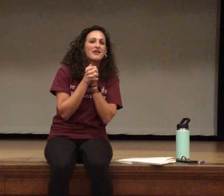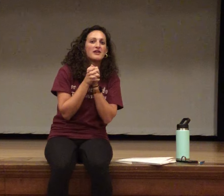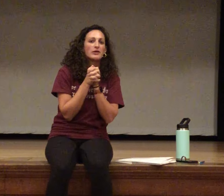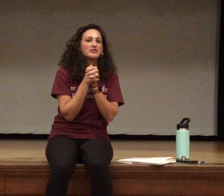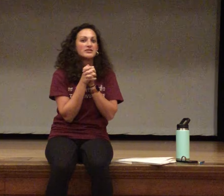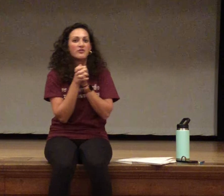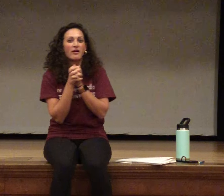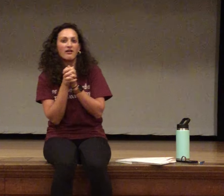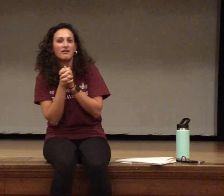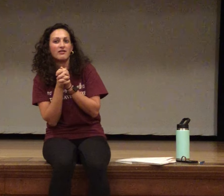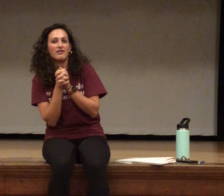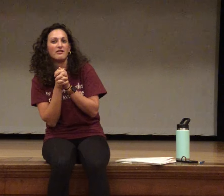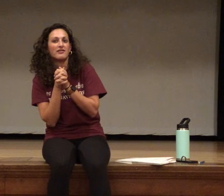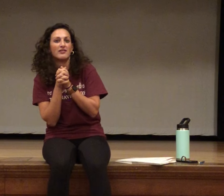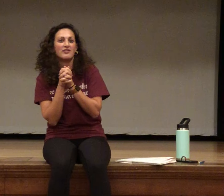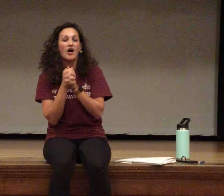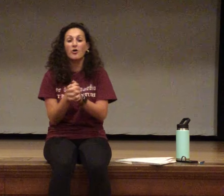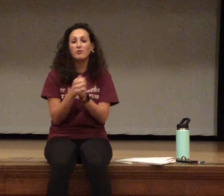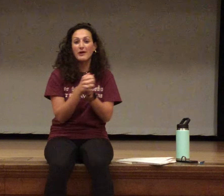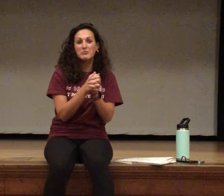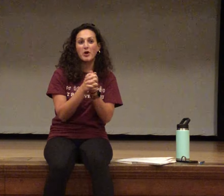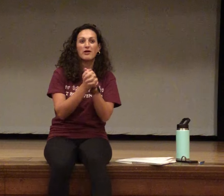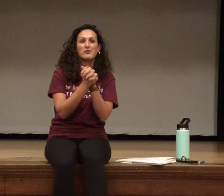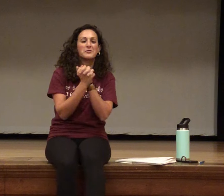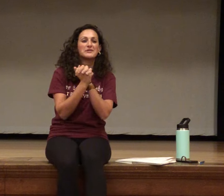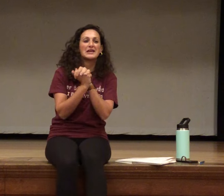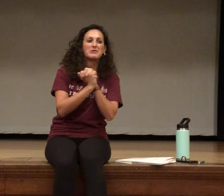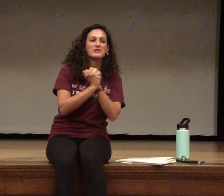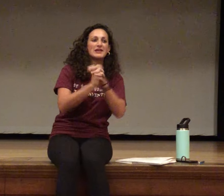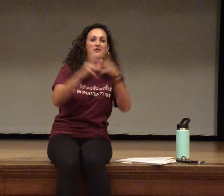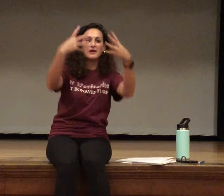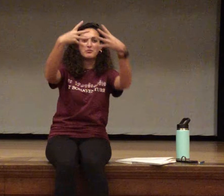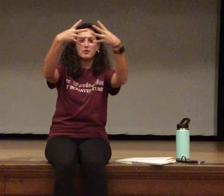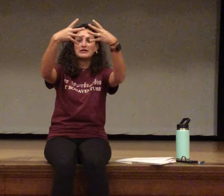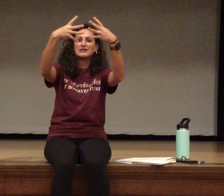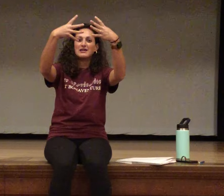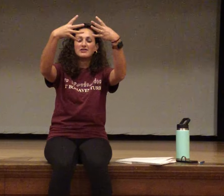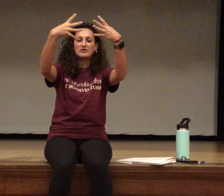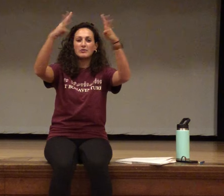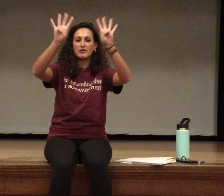any questions so far oh rainbow everyone always asks me of the sign for rainbow is so it's going